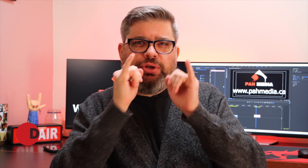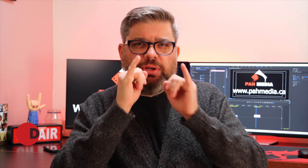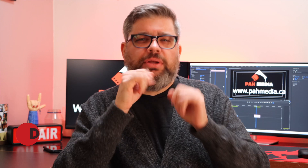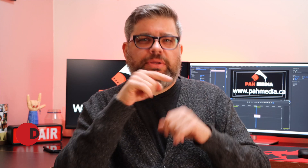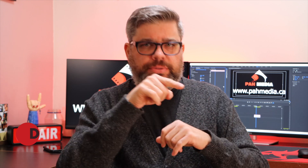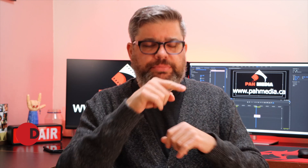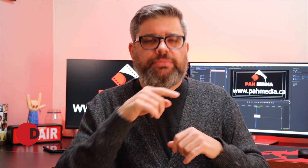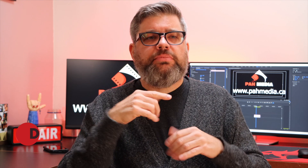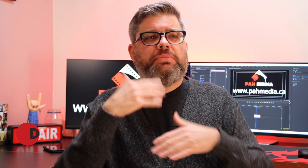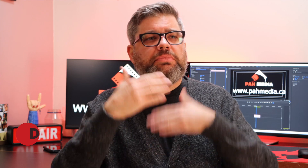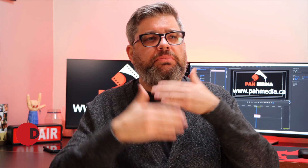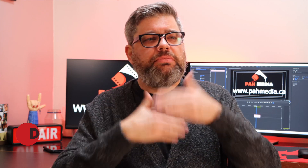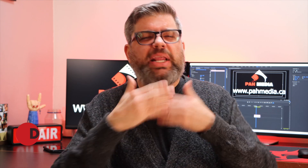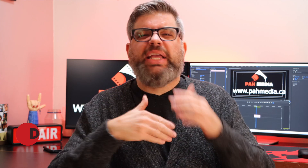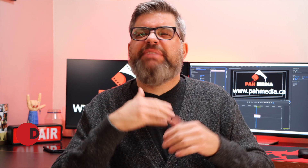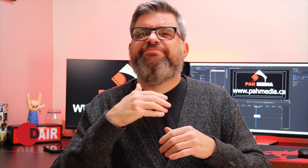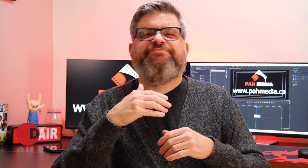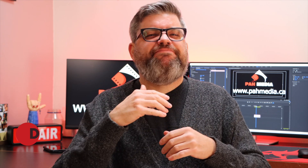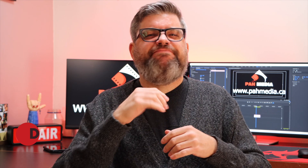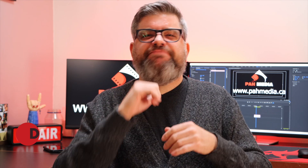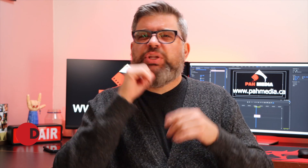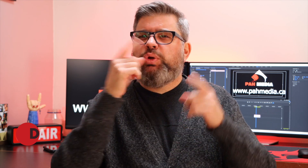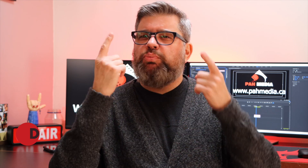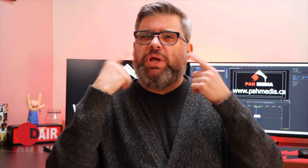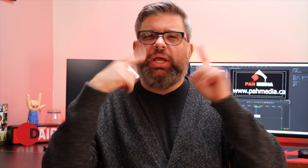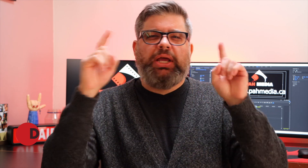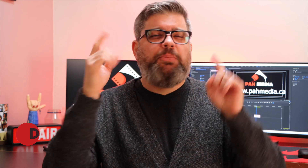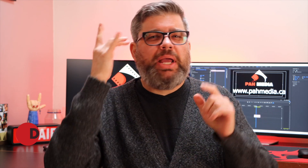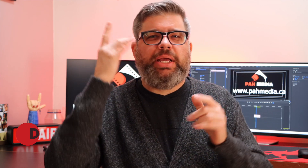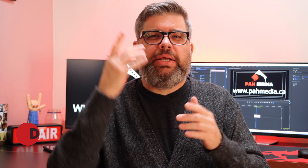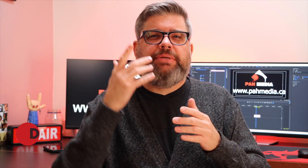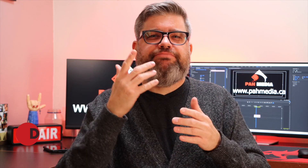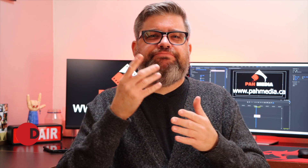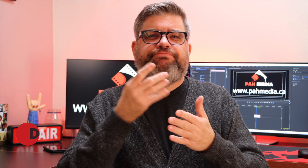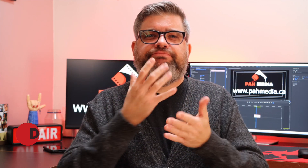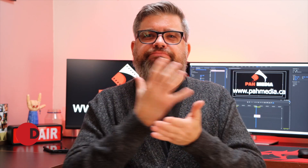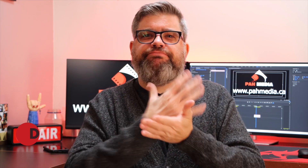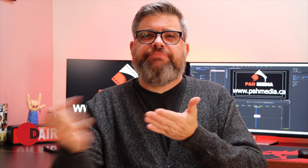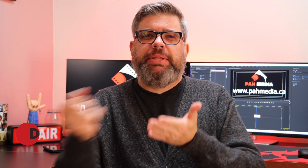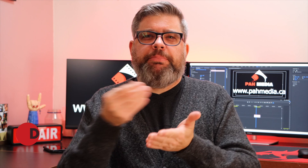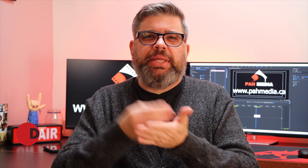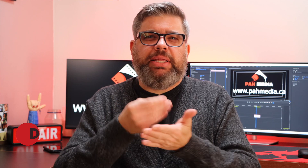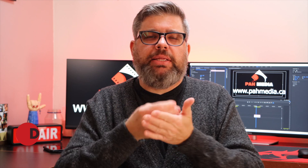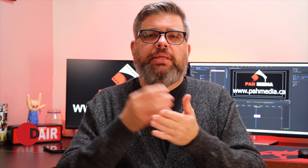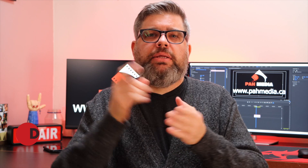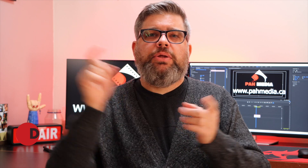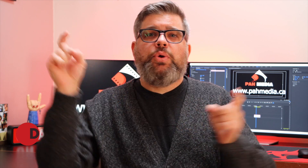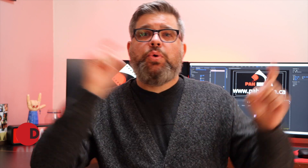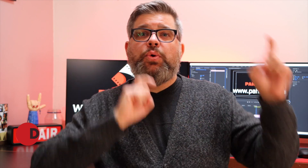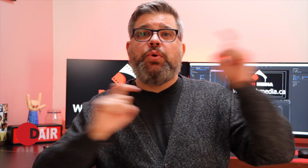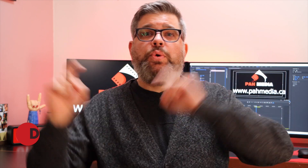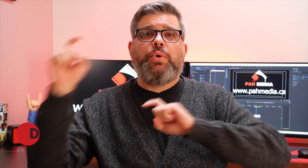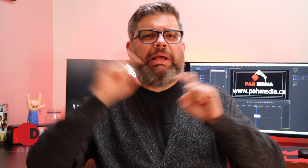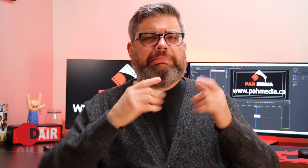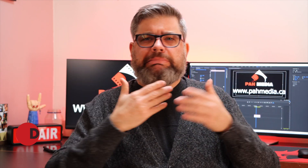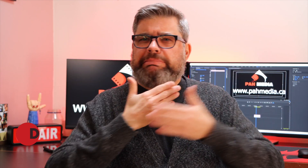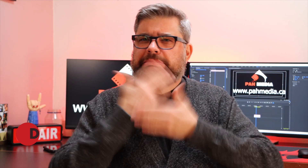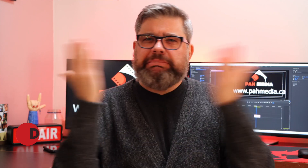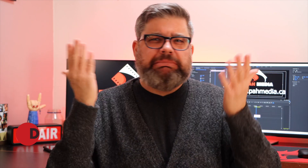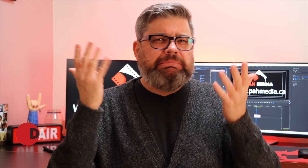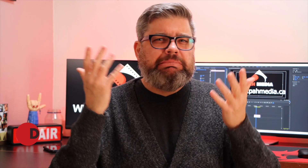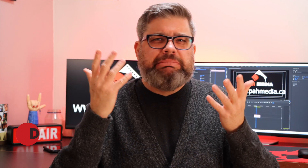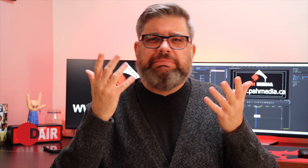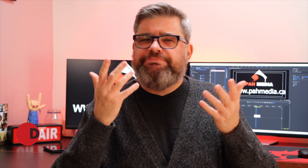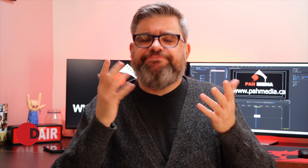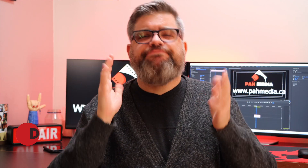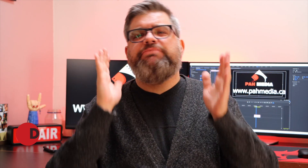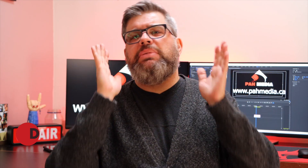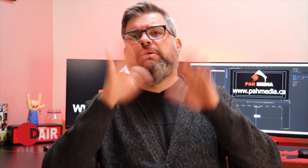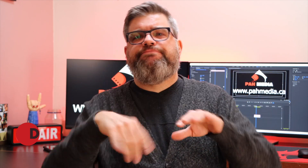as it was short of funding. Many Deaf people kept asking me to